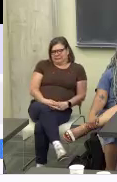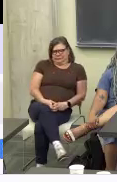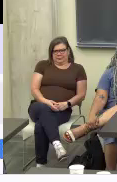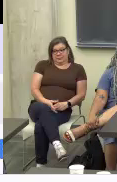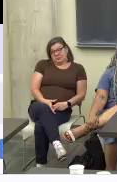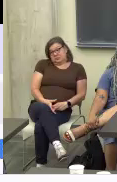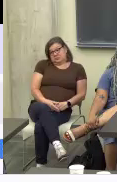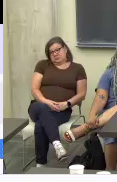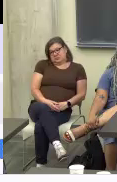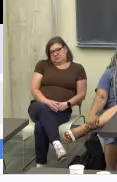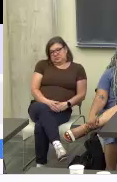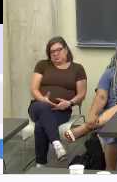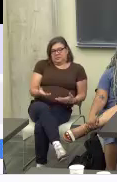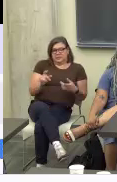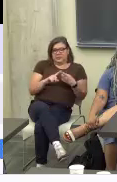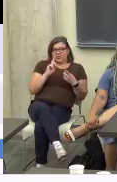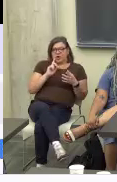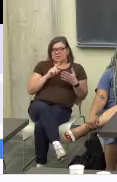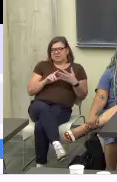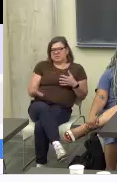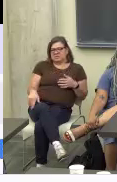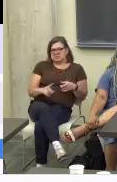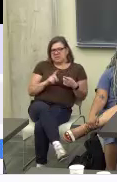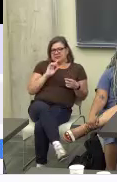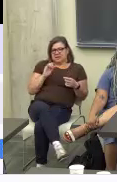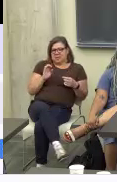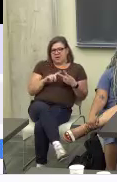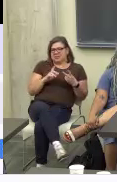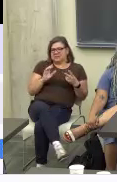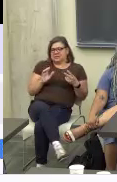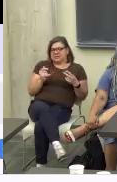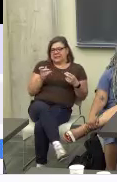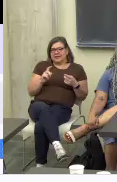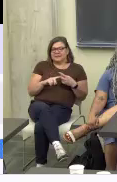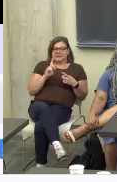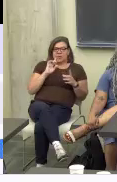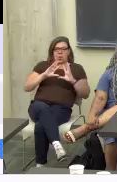natural resources or commodities, but as gifts. Our whole relationship to the natural world